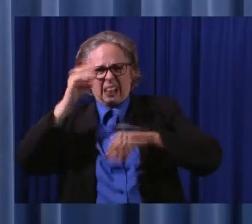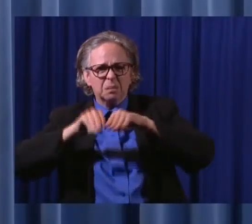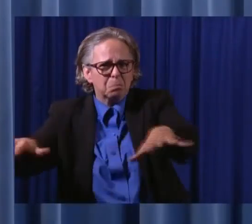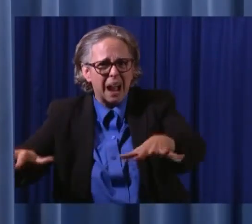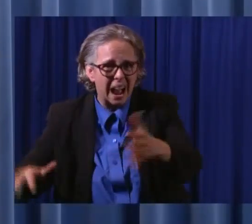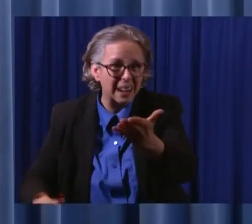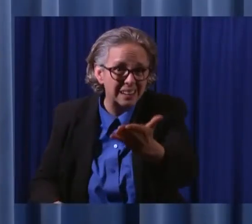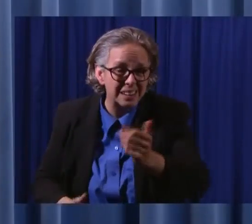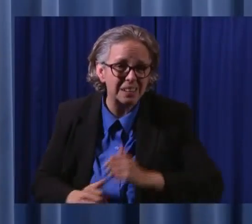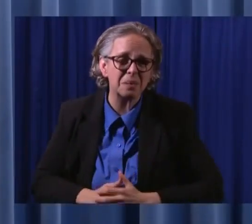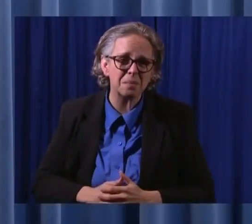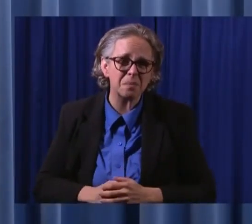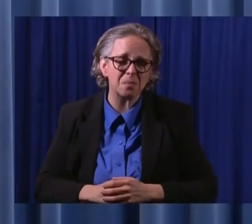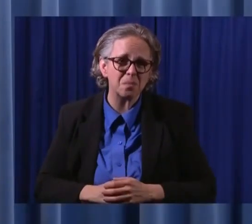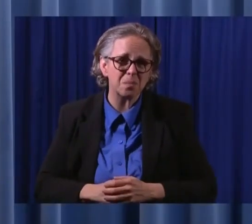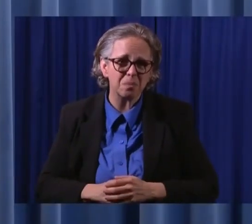DON'T KNOW THEY HAVE IT, THEY HAVE THE SYMPTOMS, FINDING OUT WHO HAS IT, SO IF THEY CAN BE